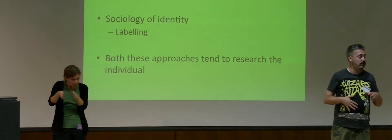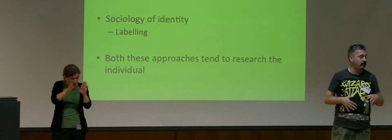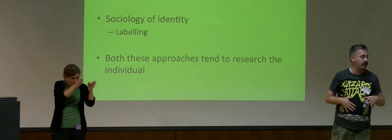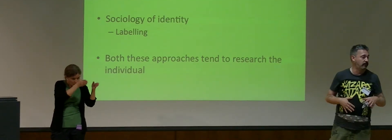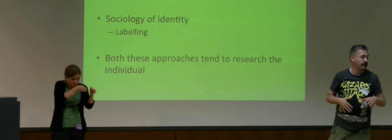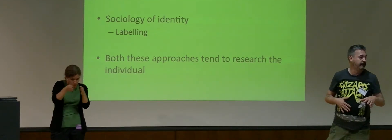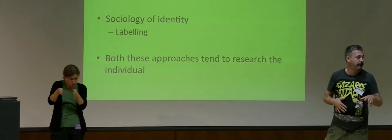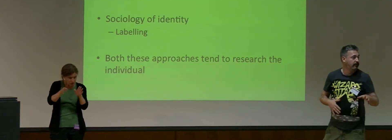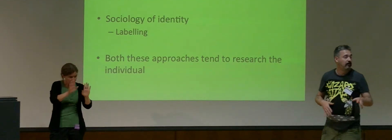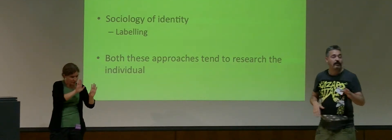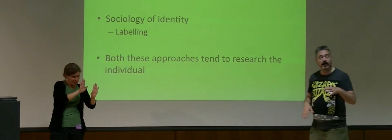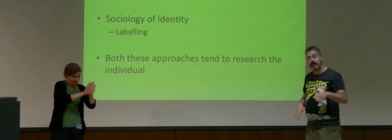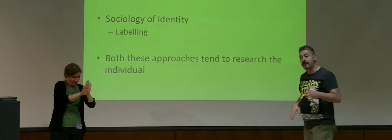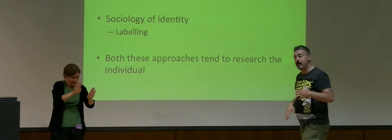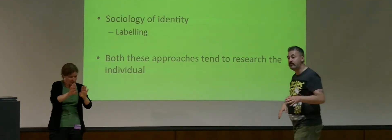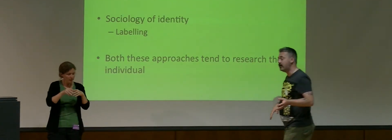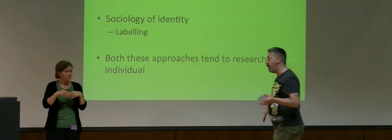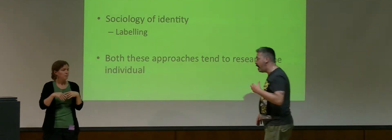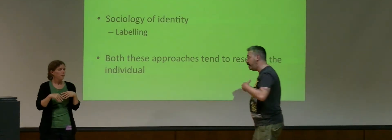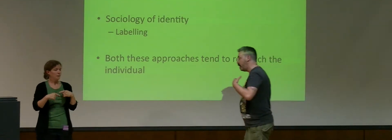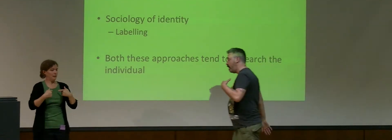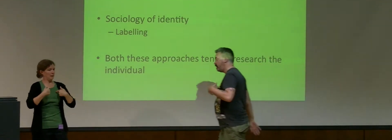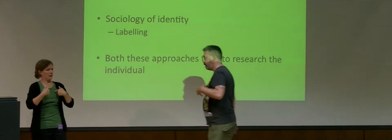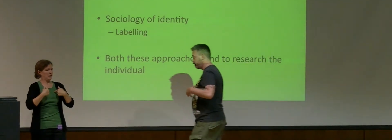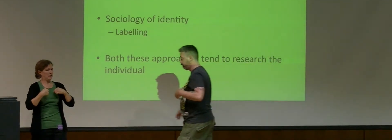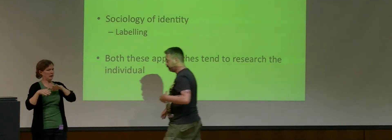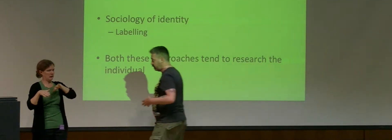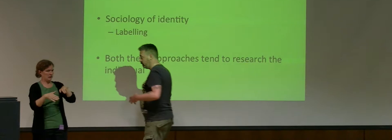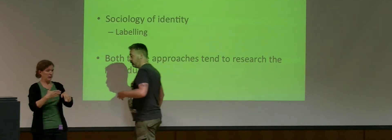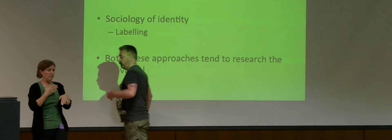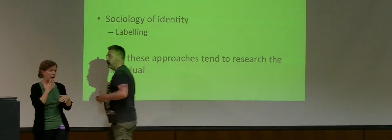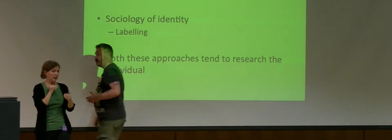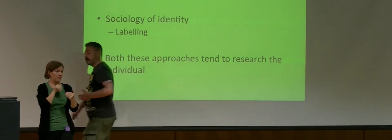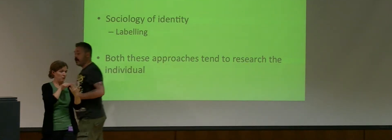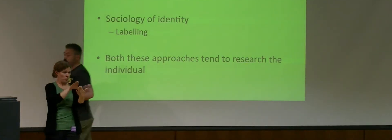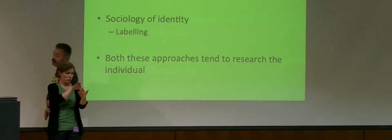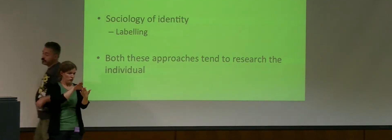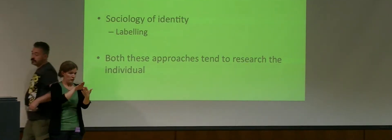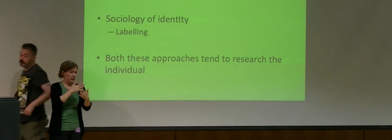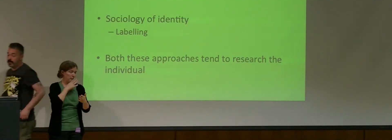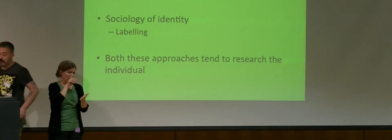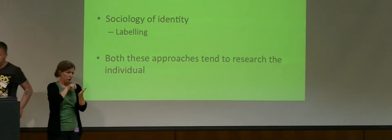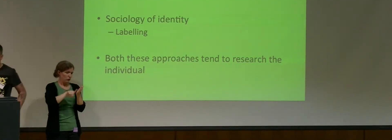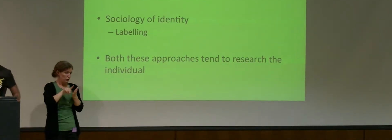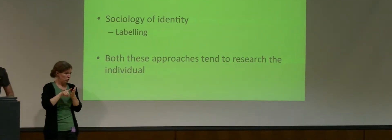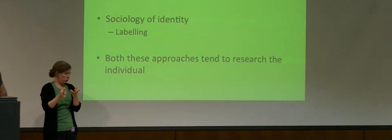The kind of approach that I use or that my research is about